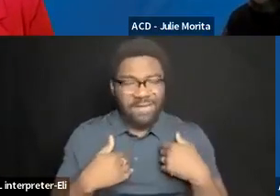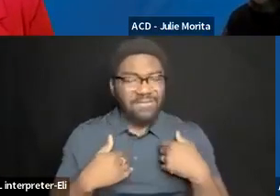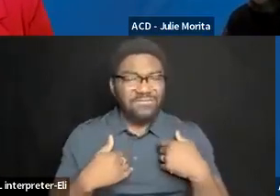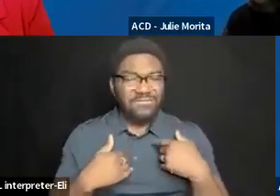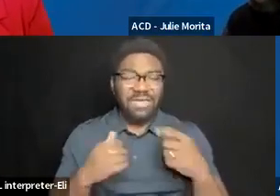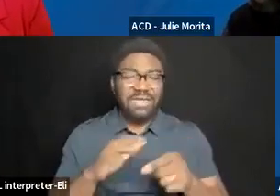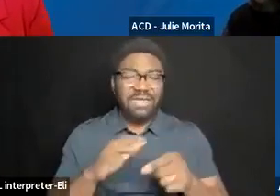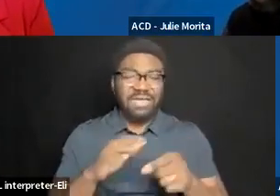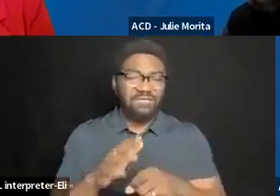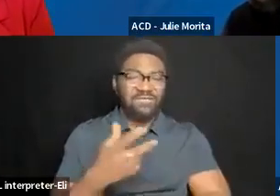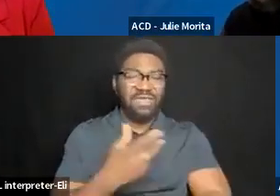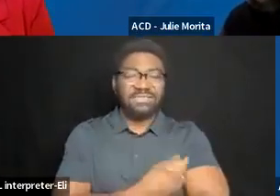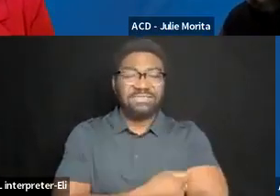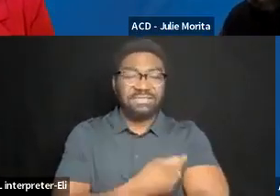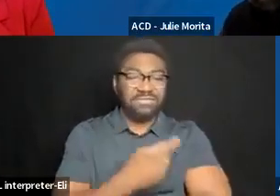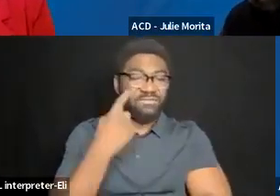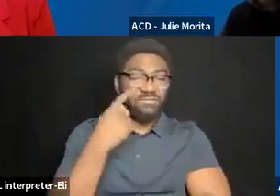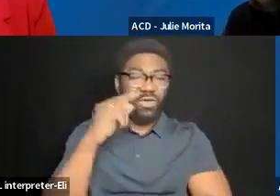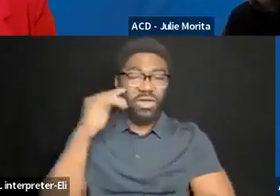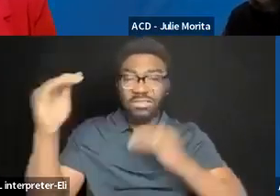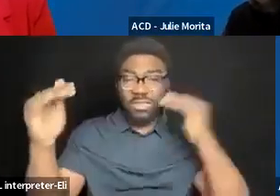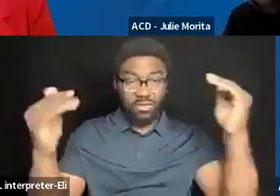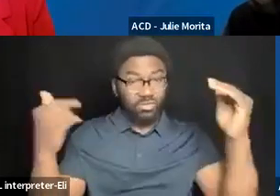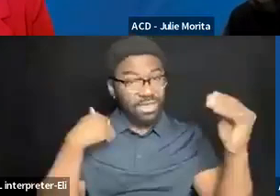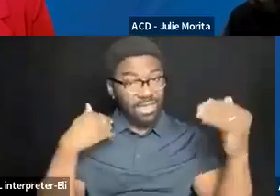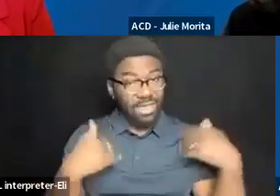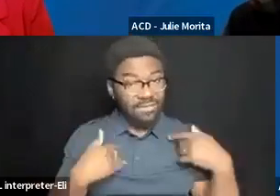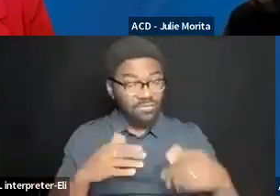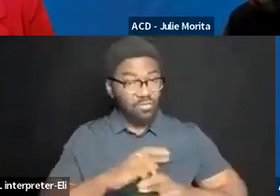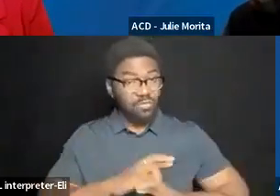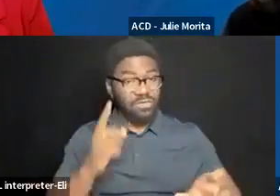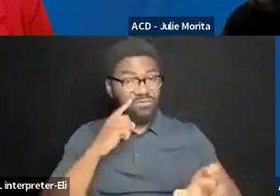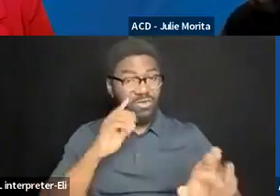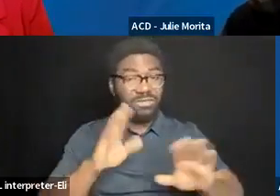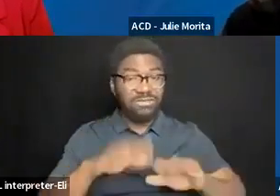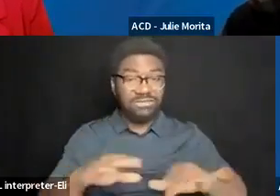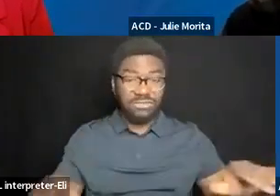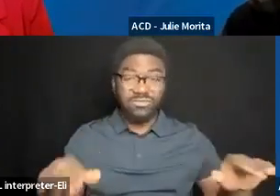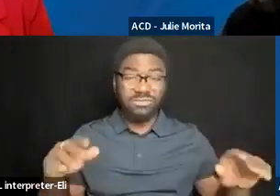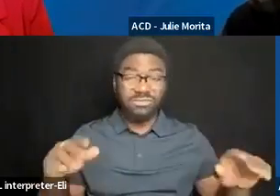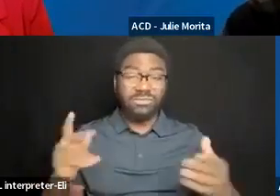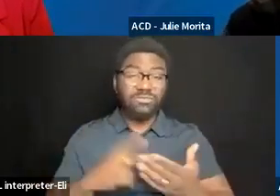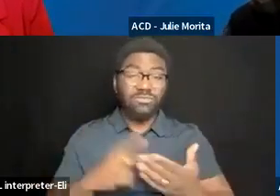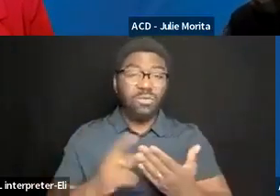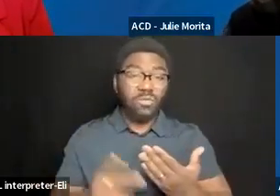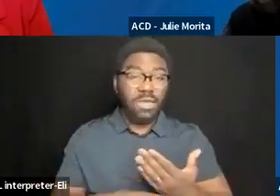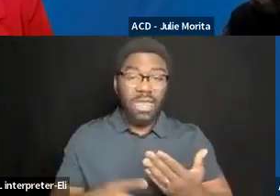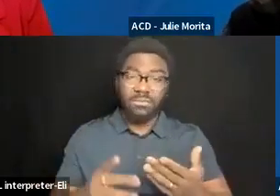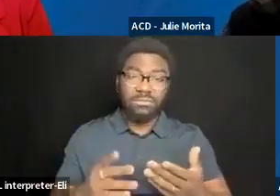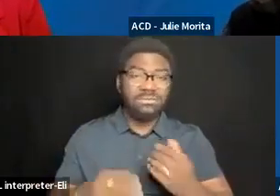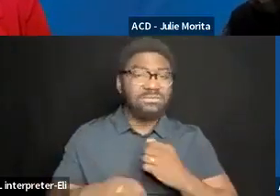We have a vaccines for children's program. It's saved over a million infections and deaths in children.